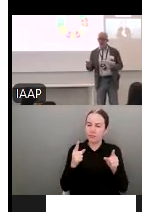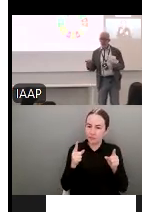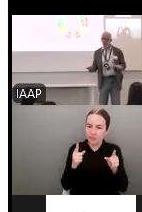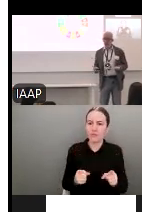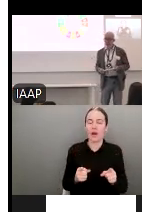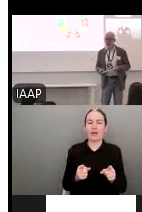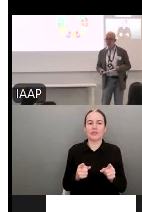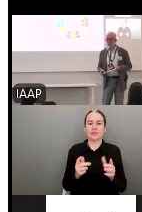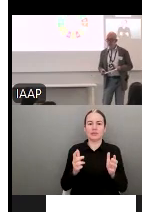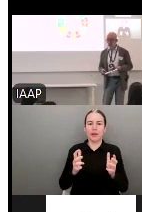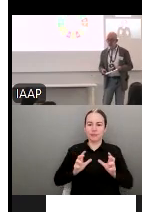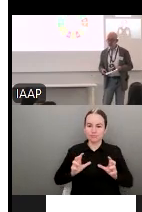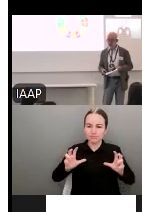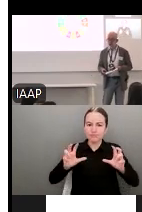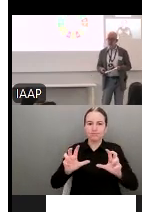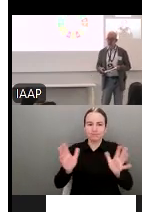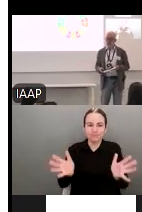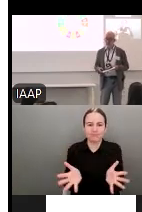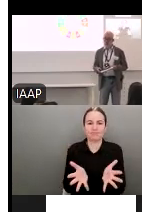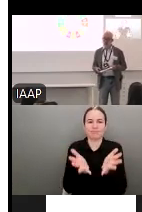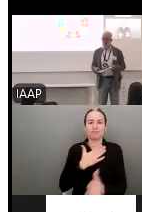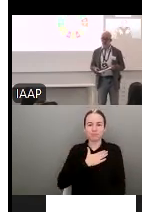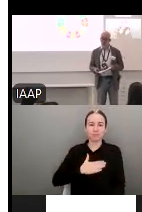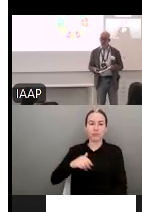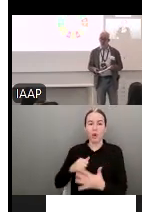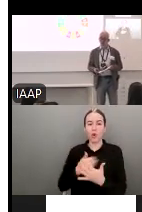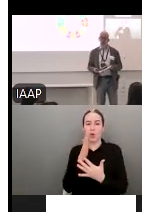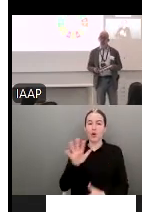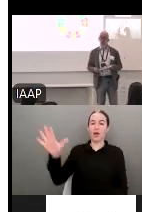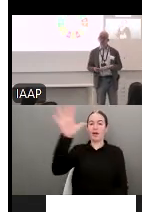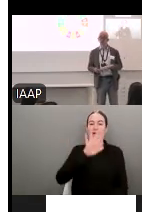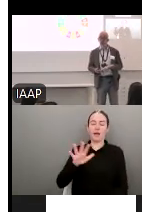the Nordic region become the most sustainable and integrated region in the world by 2030.